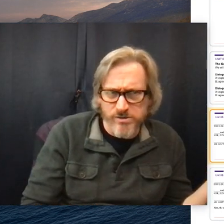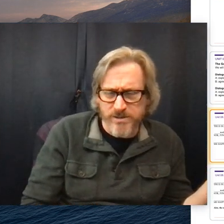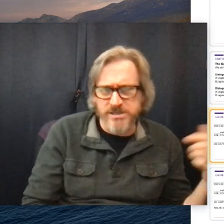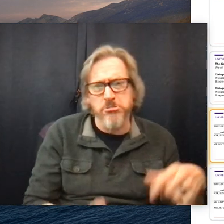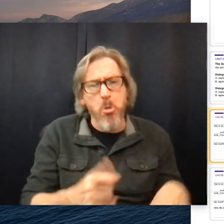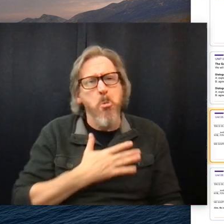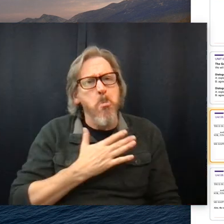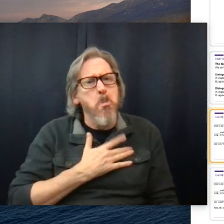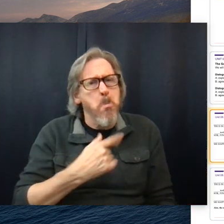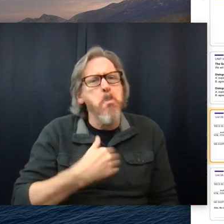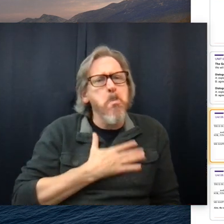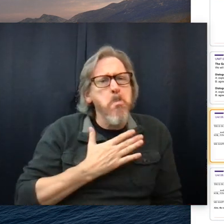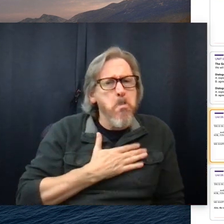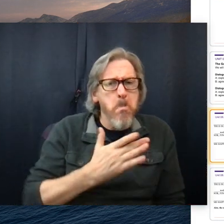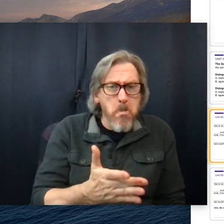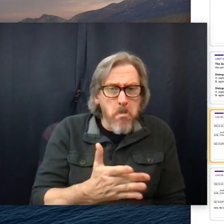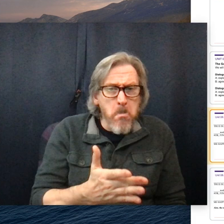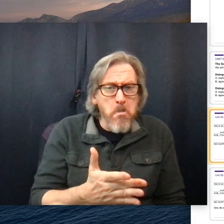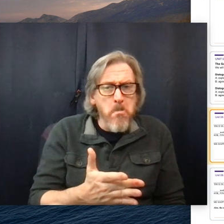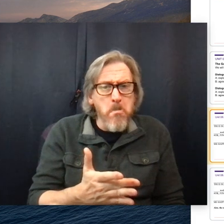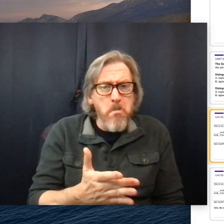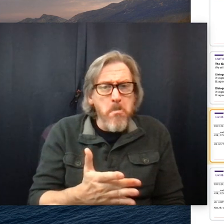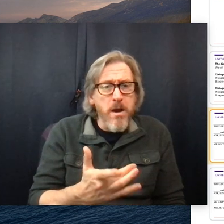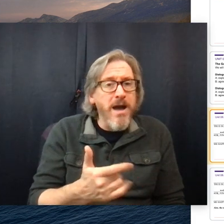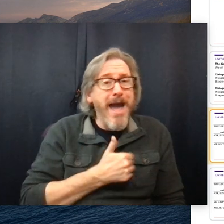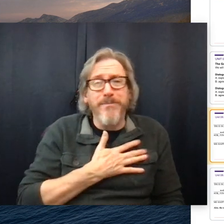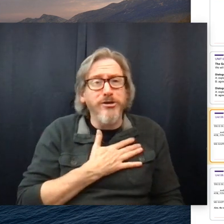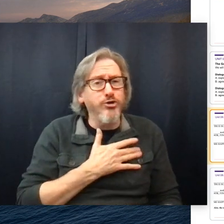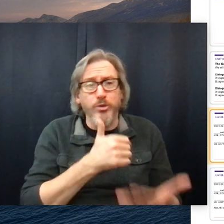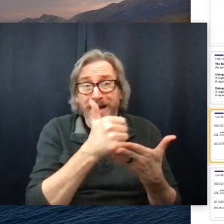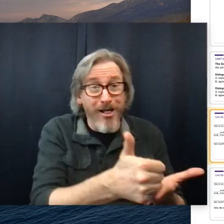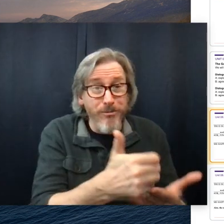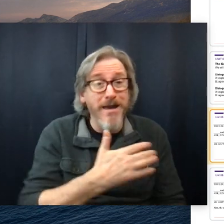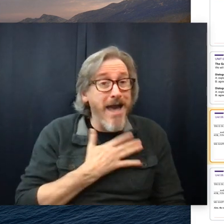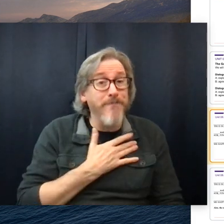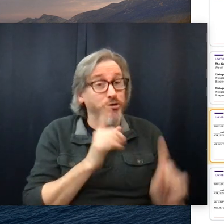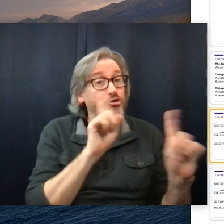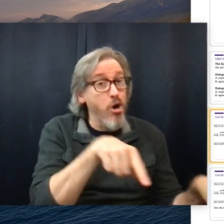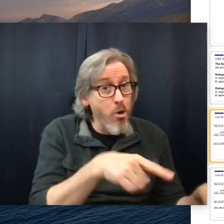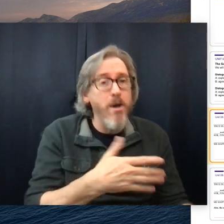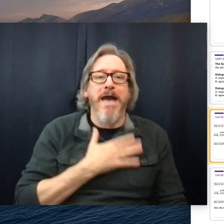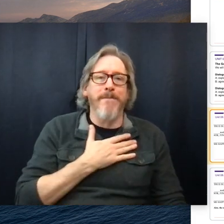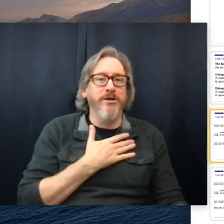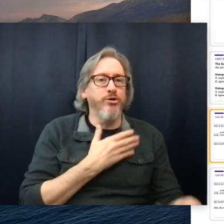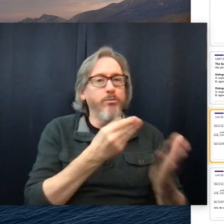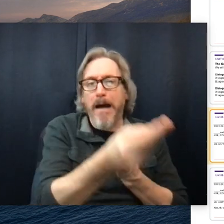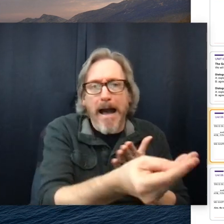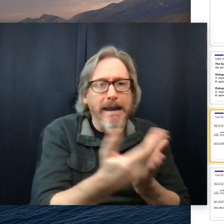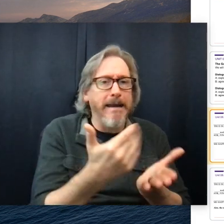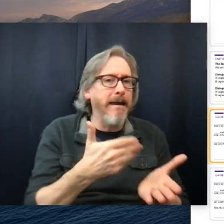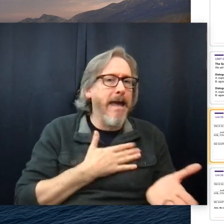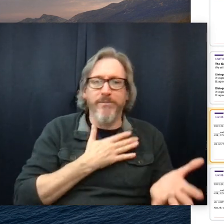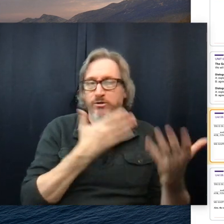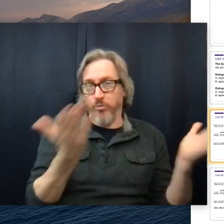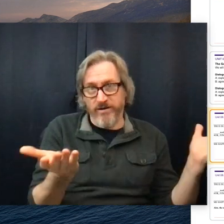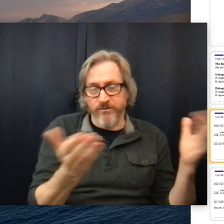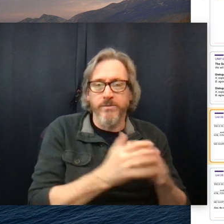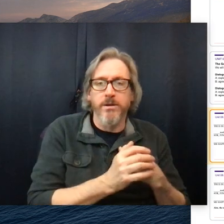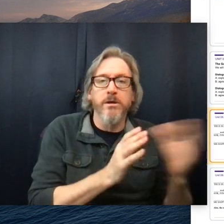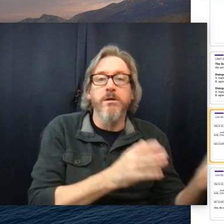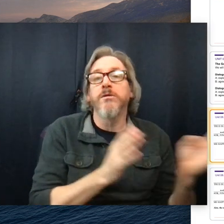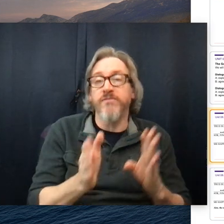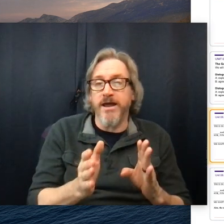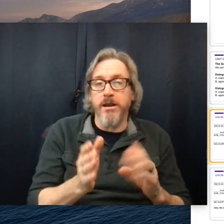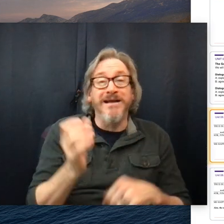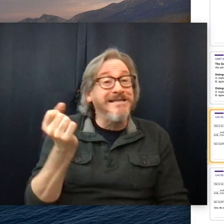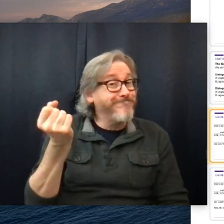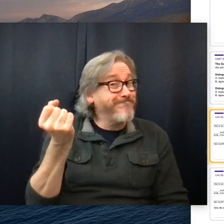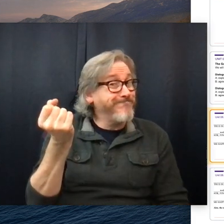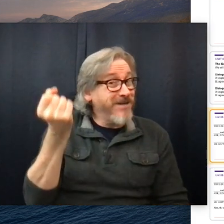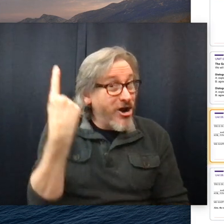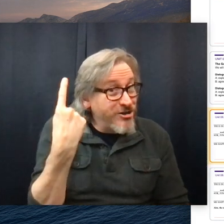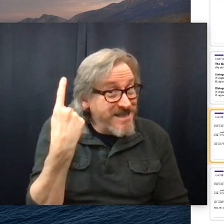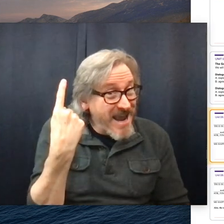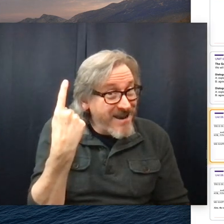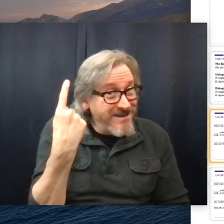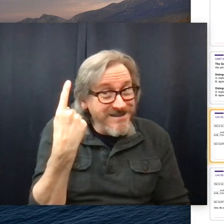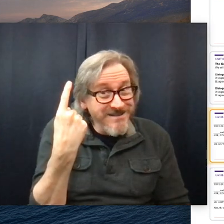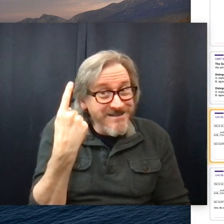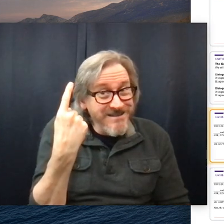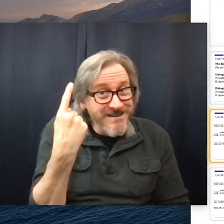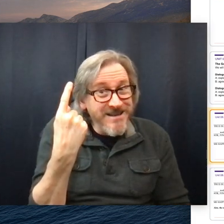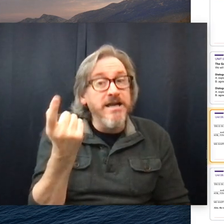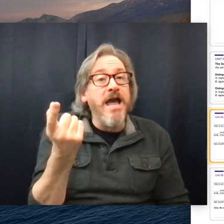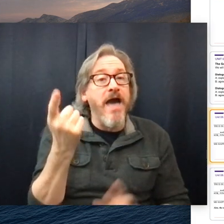responses happy to help happy to go happy to buy happy whatever then understand and